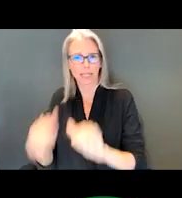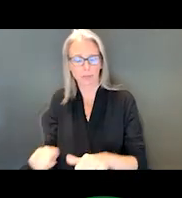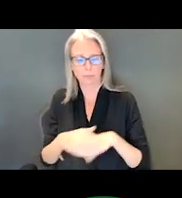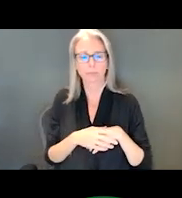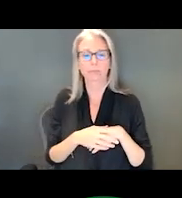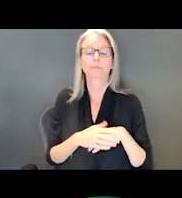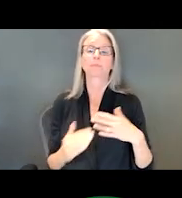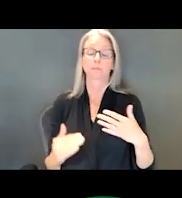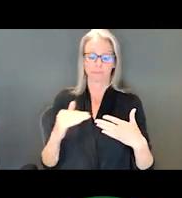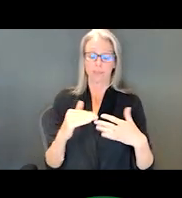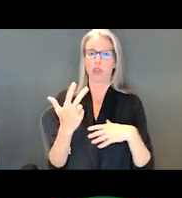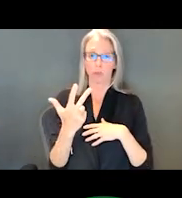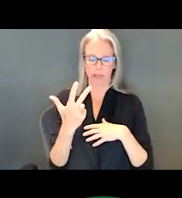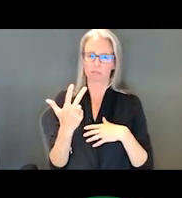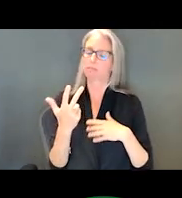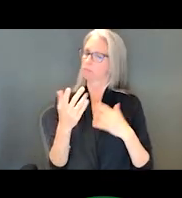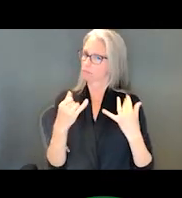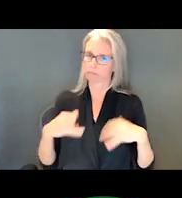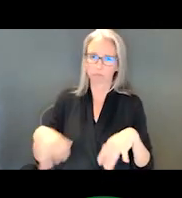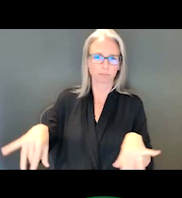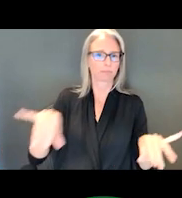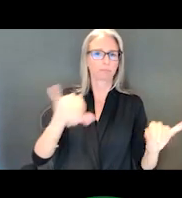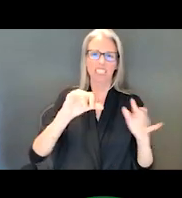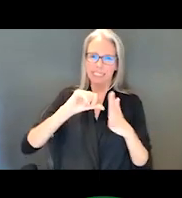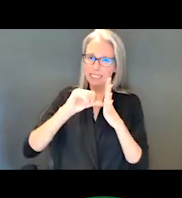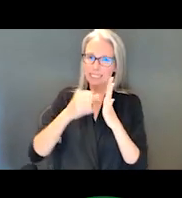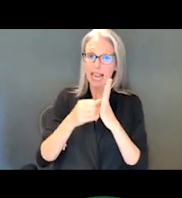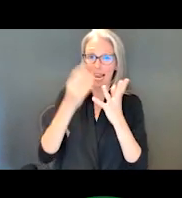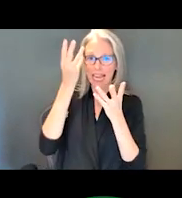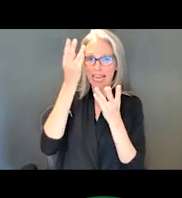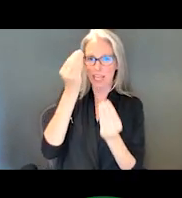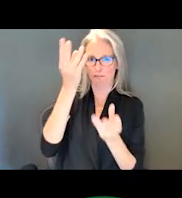And I found that really interesting. And our team reflected on that a little bit. We need